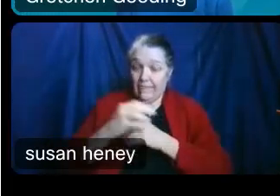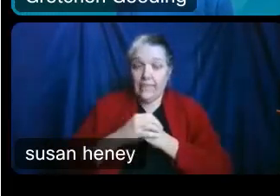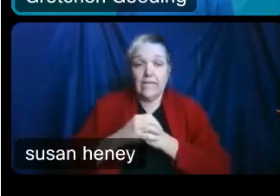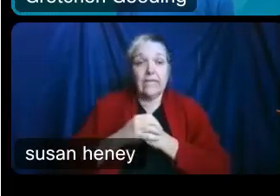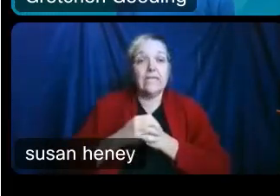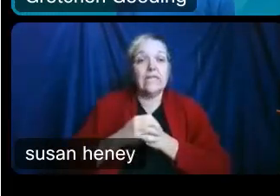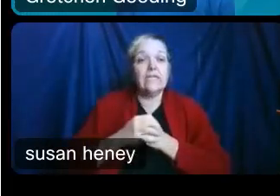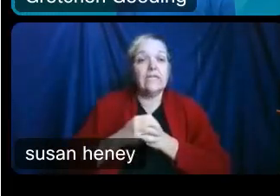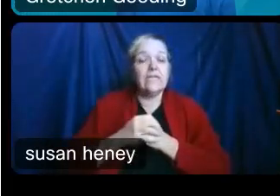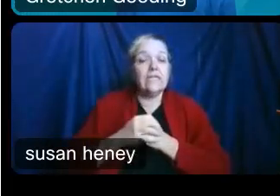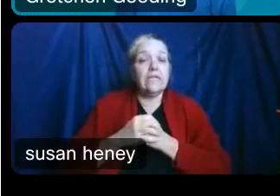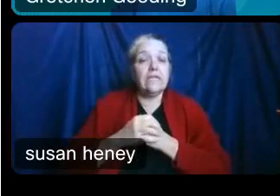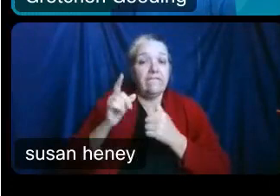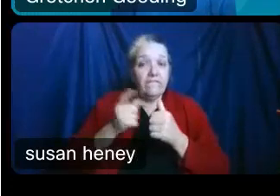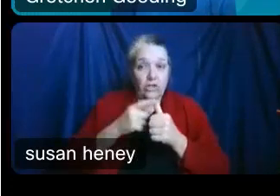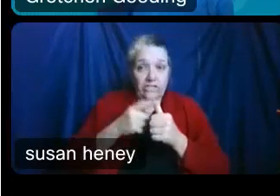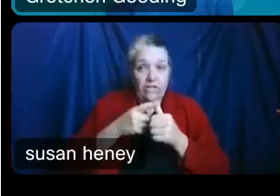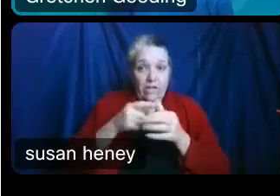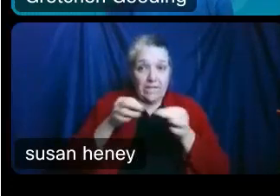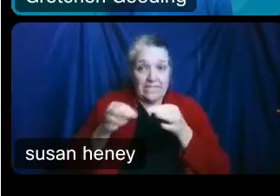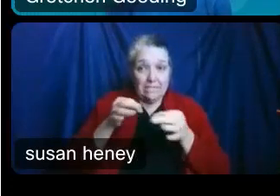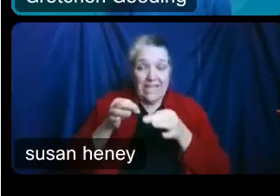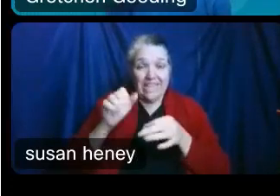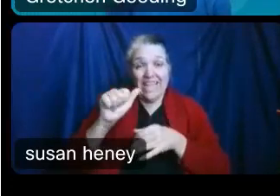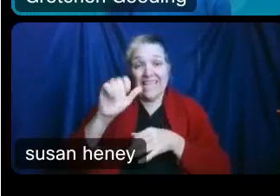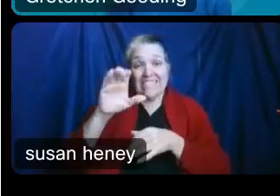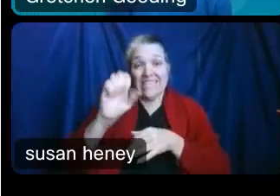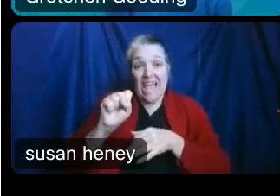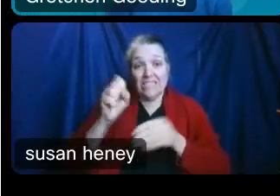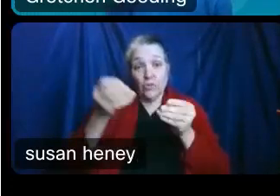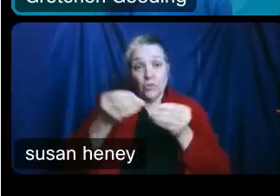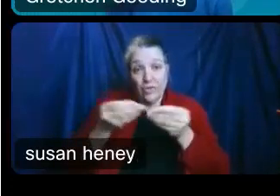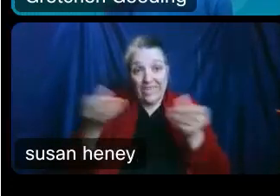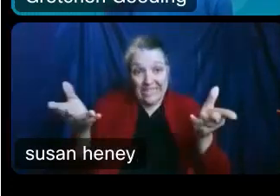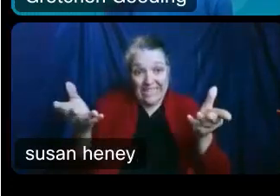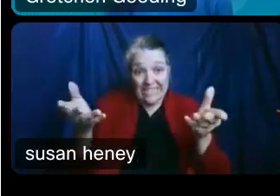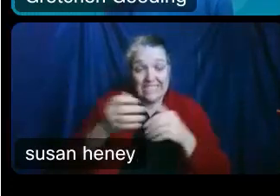First, we'll talk about next week's ACS data release and our upcoming releases in early